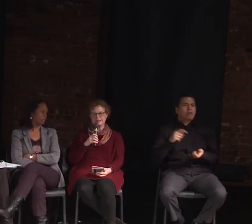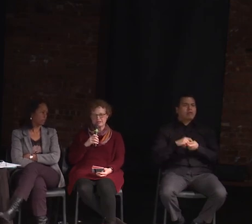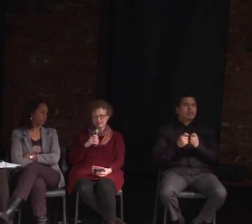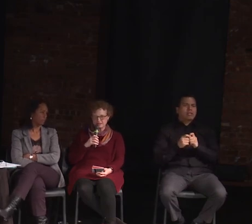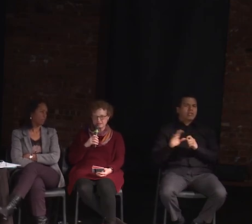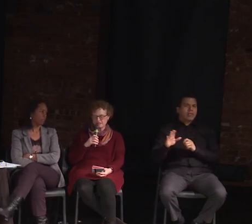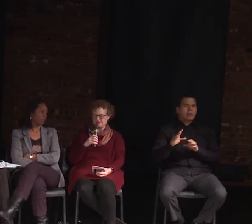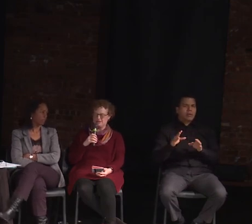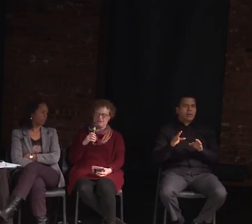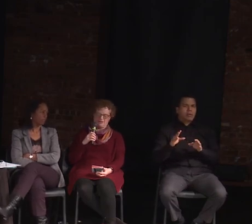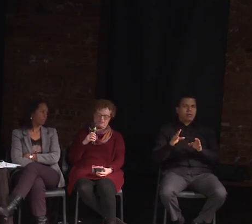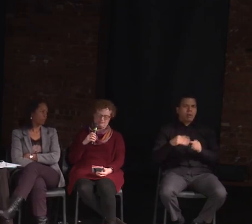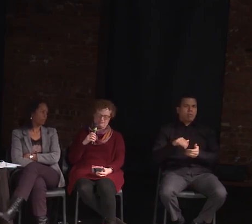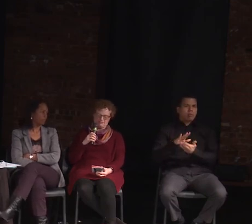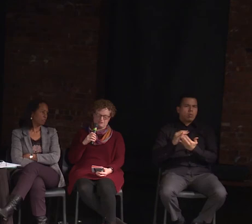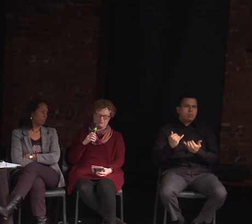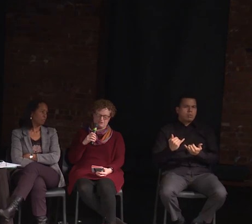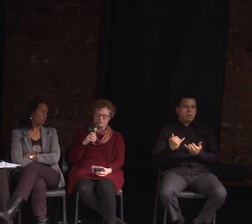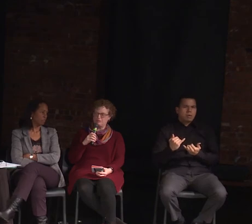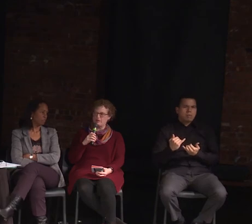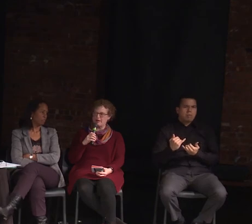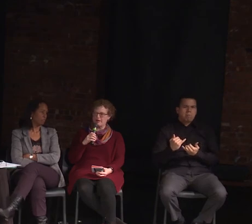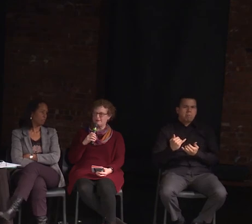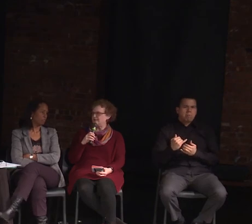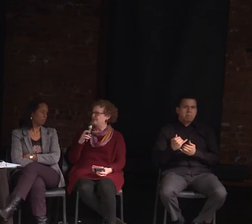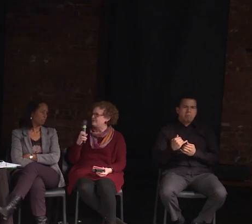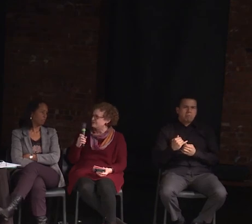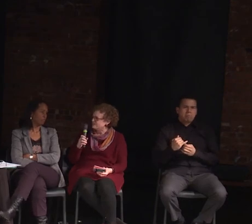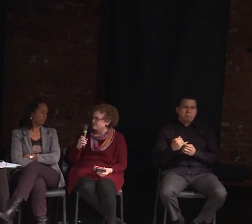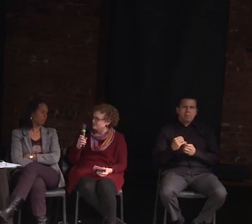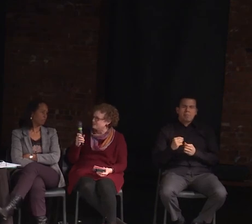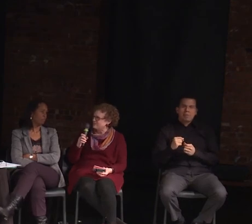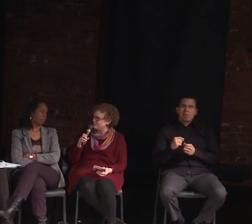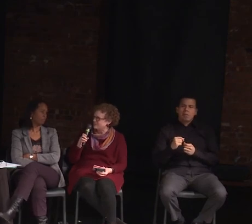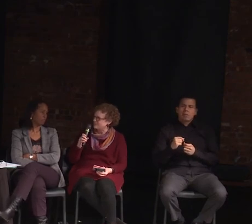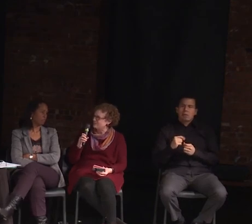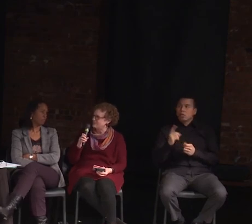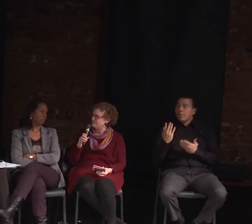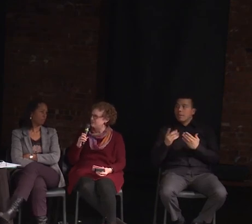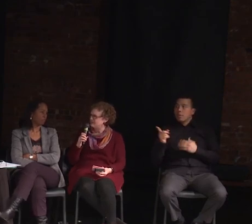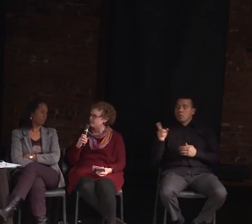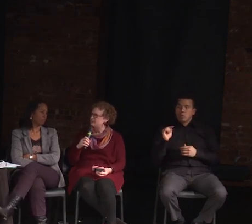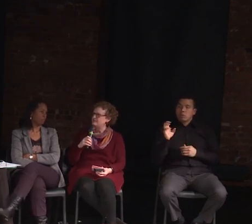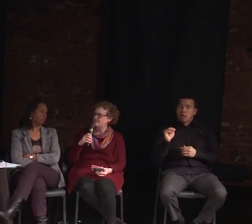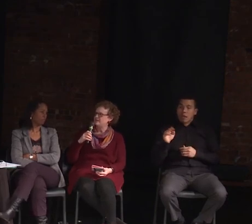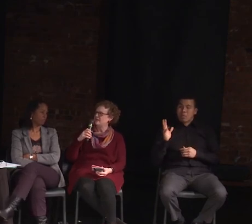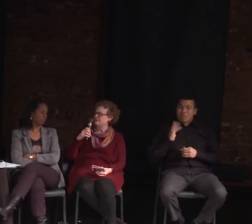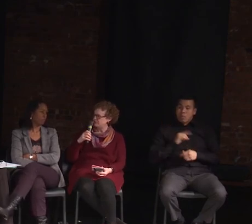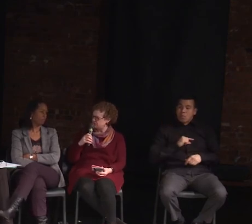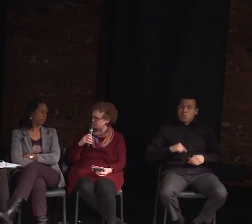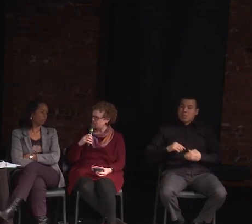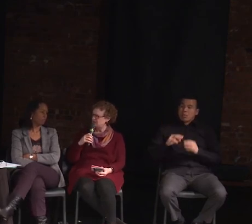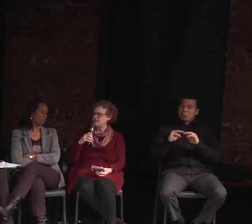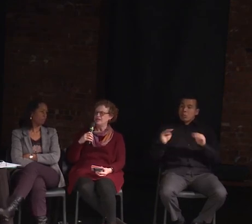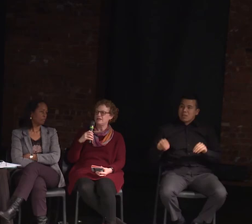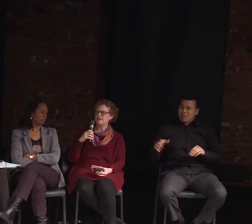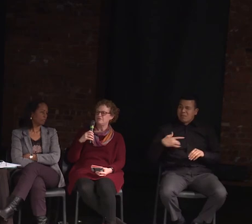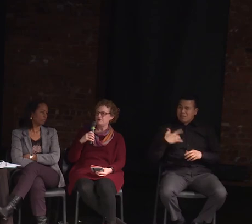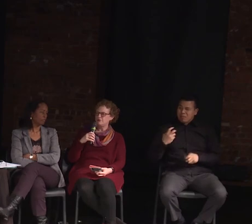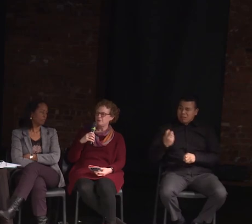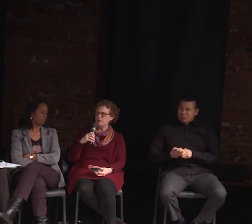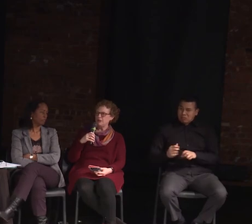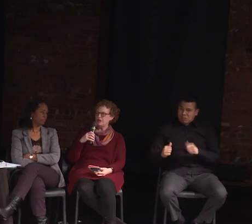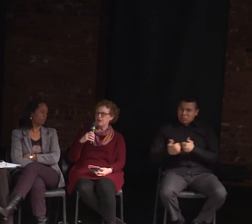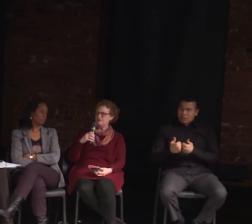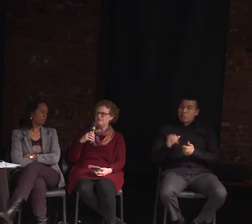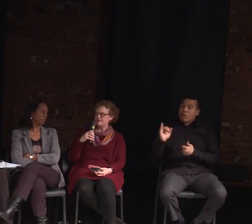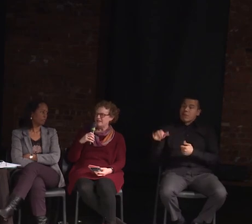As hard as it may have been for you, Tom, at Queens Museum, that exercise gave you the